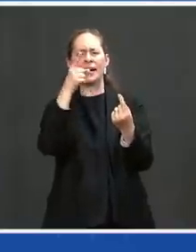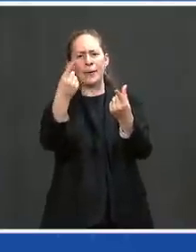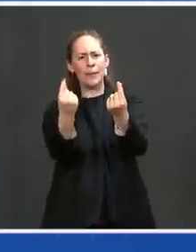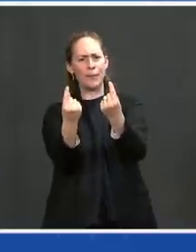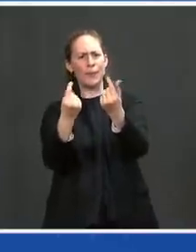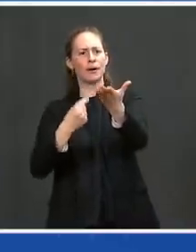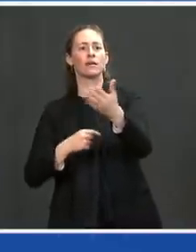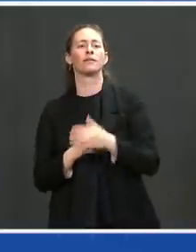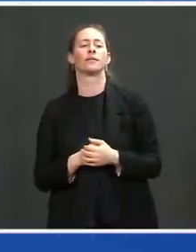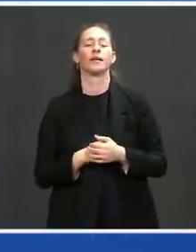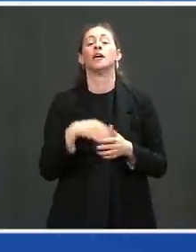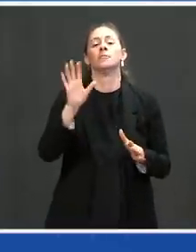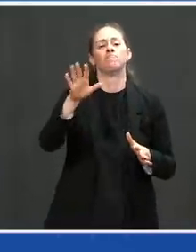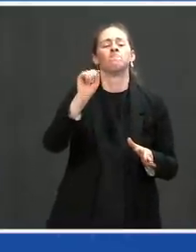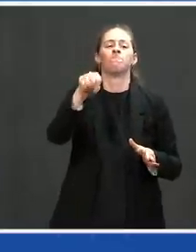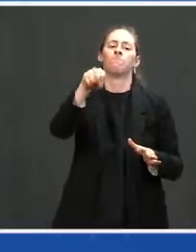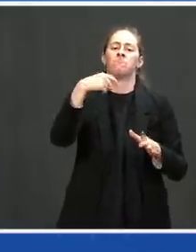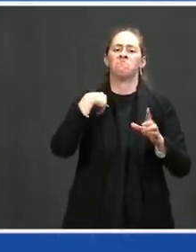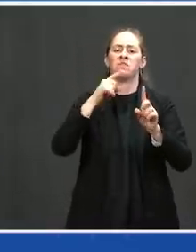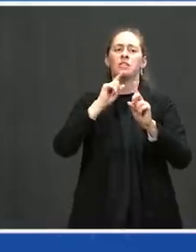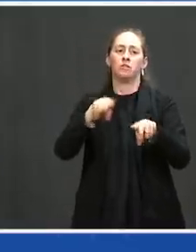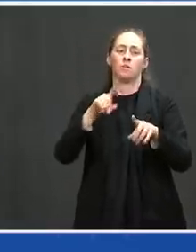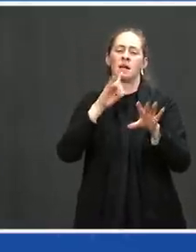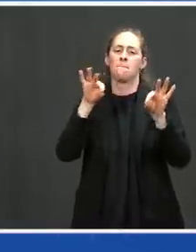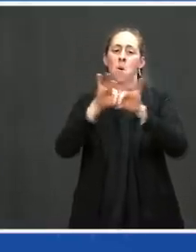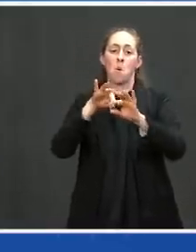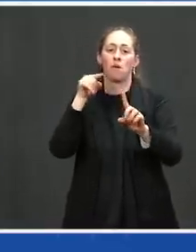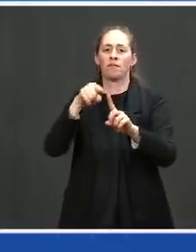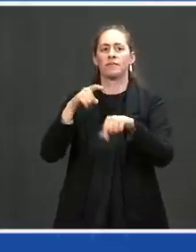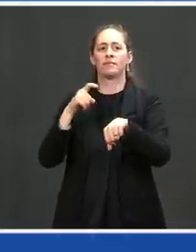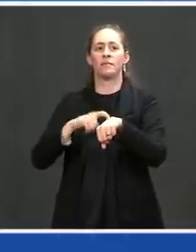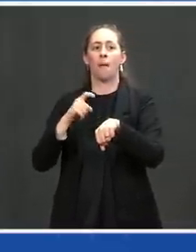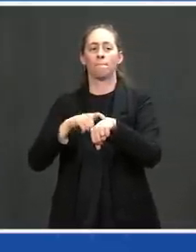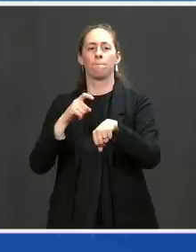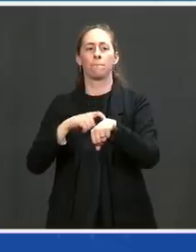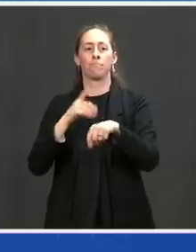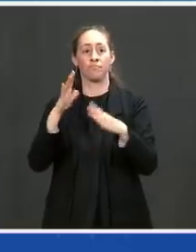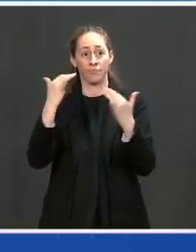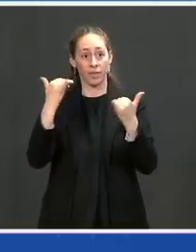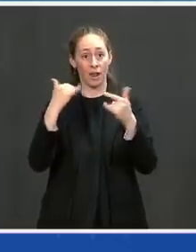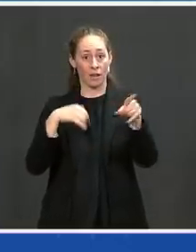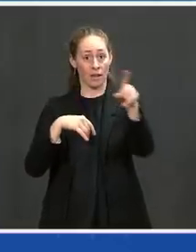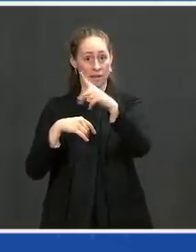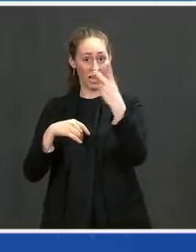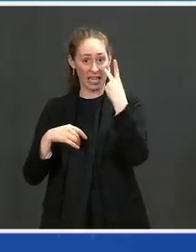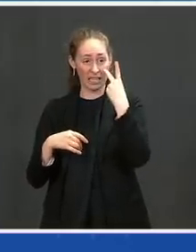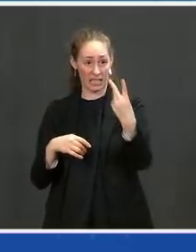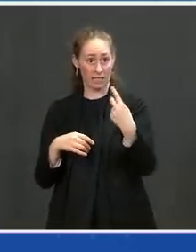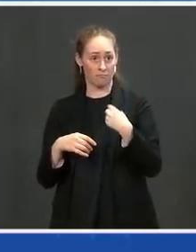As you've all observed, successful presidents --